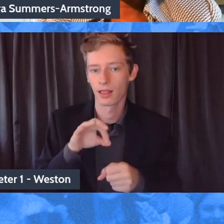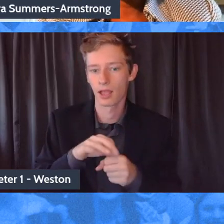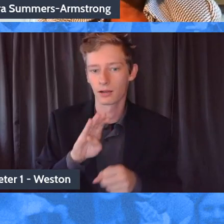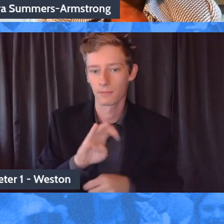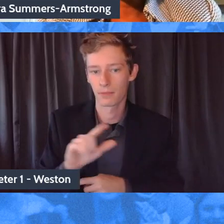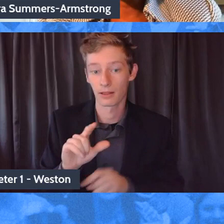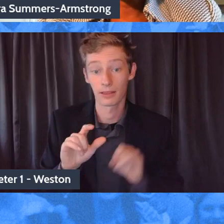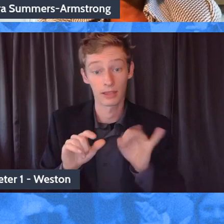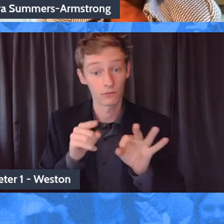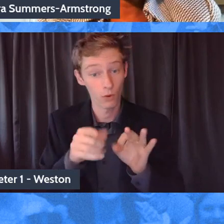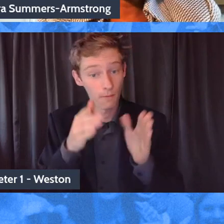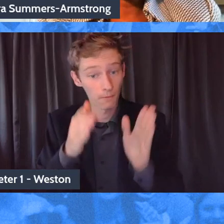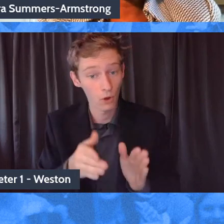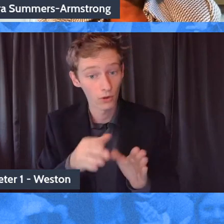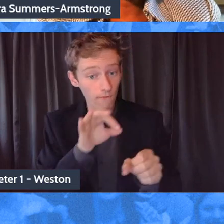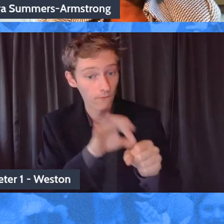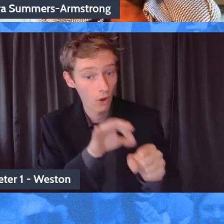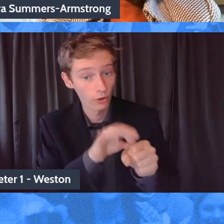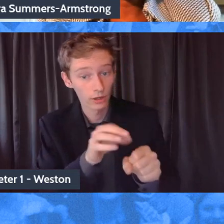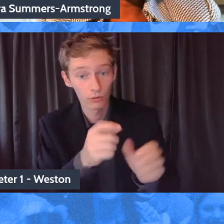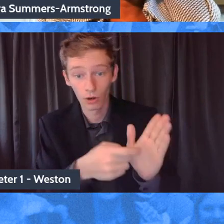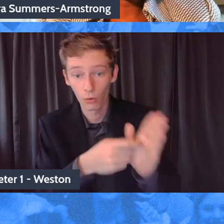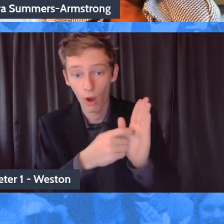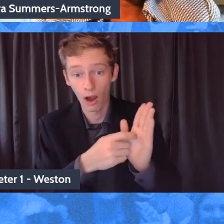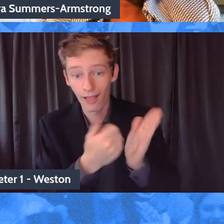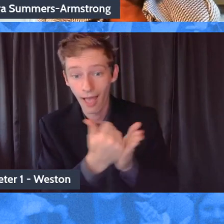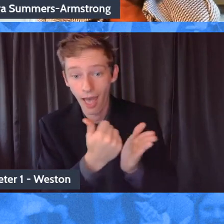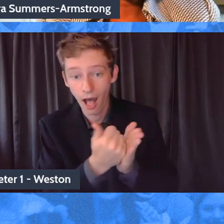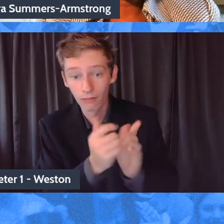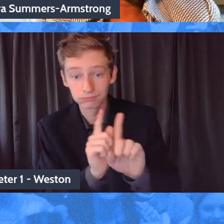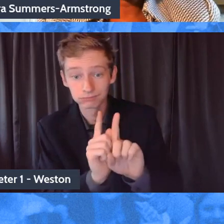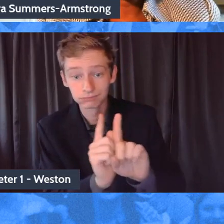the extra rules that are put on attendance